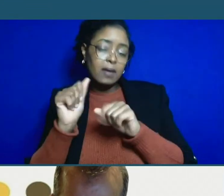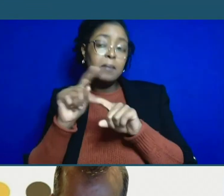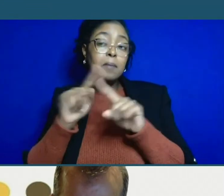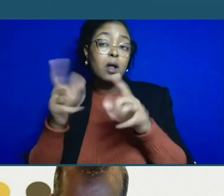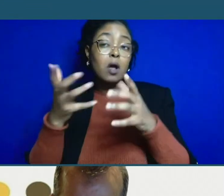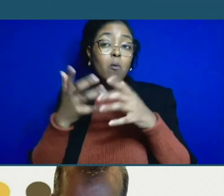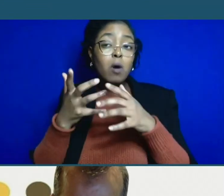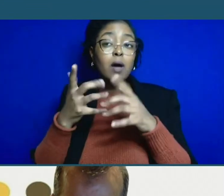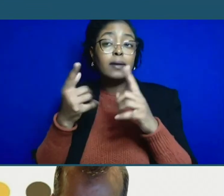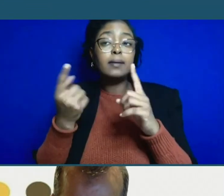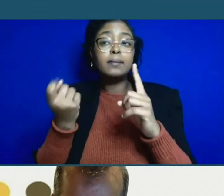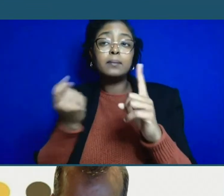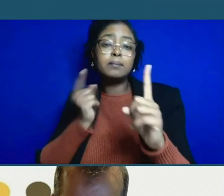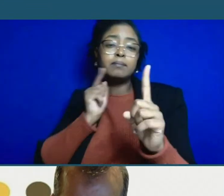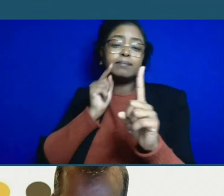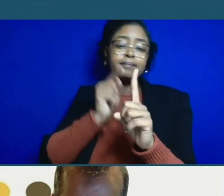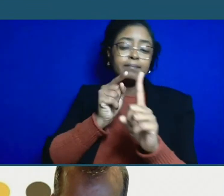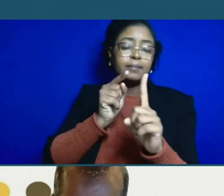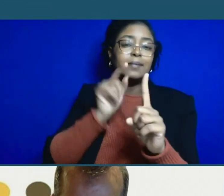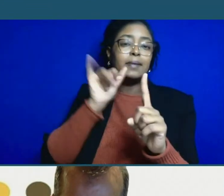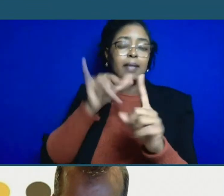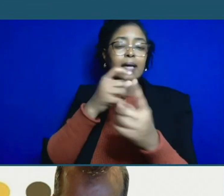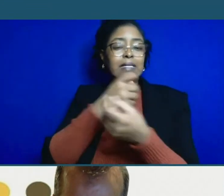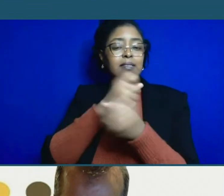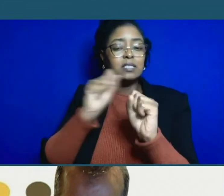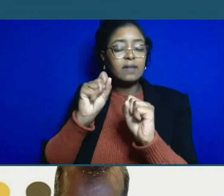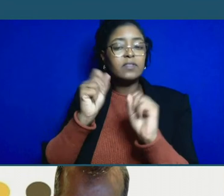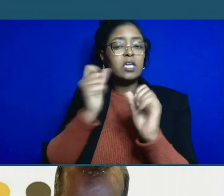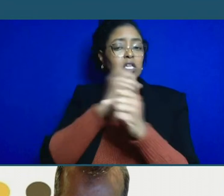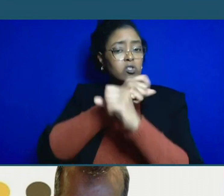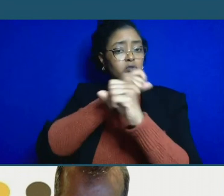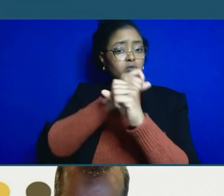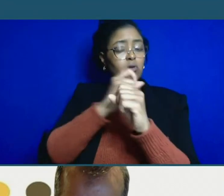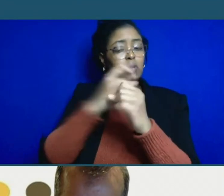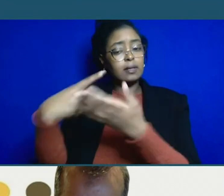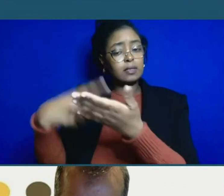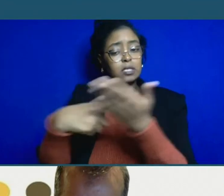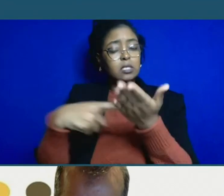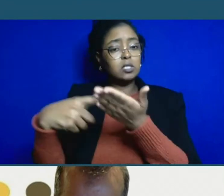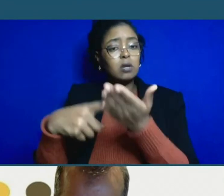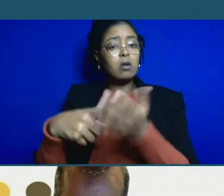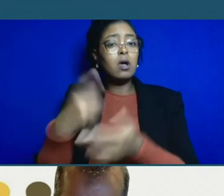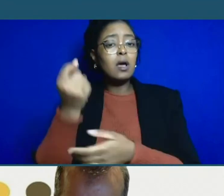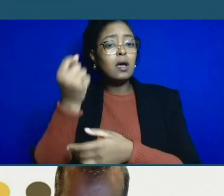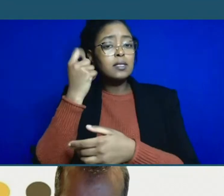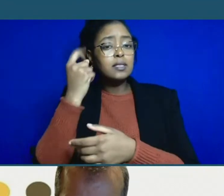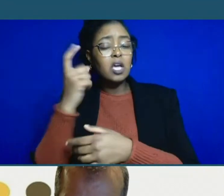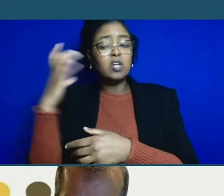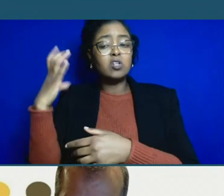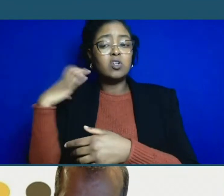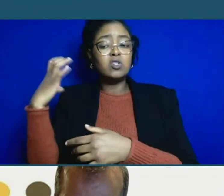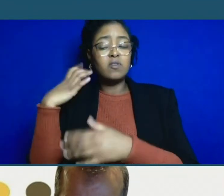we'll let everyone go because it's late, but I did want to circle back to our safety and